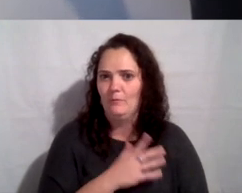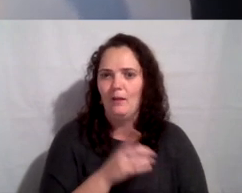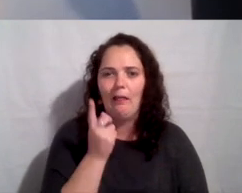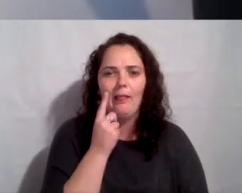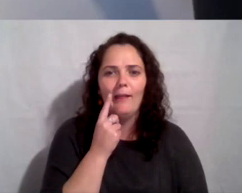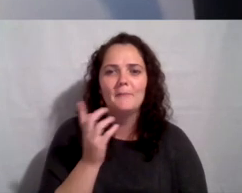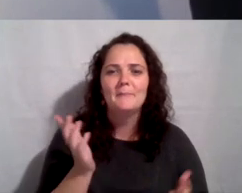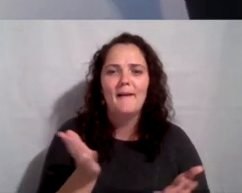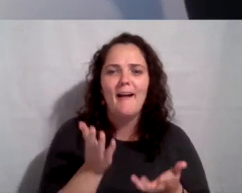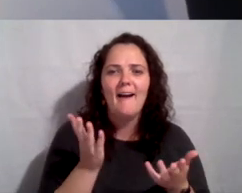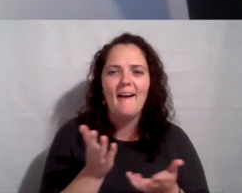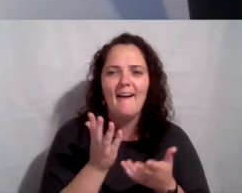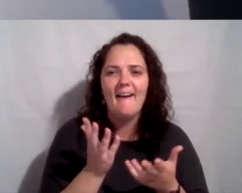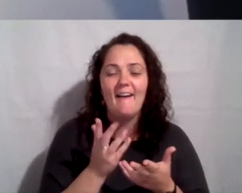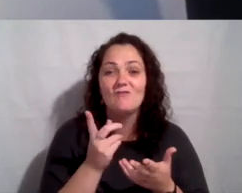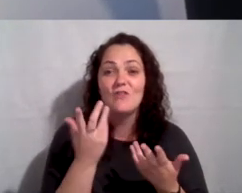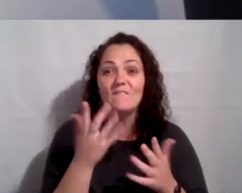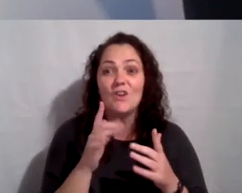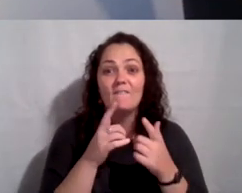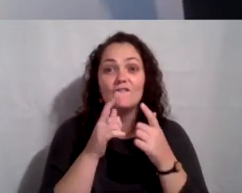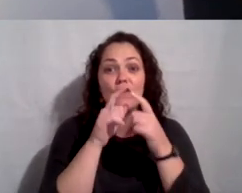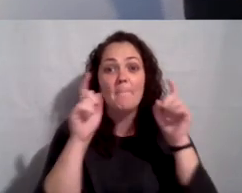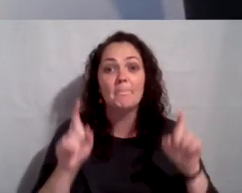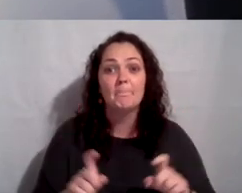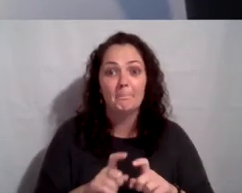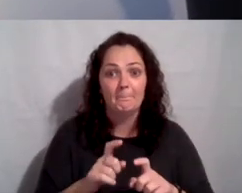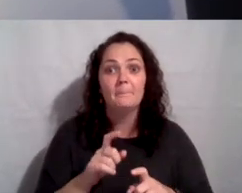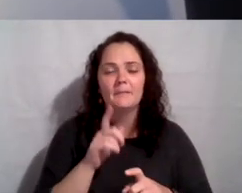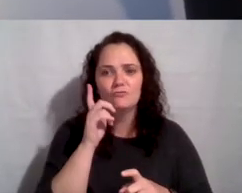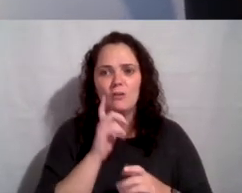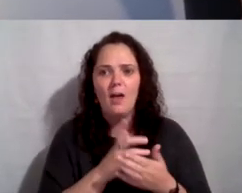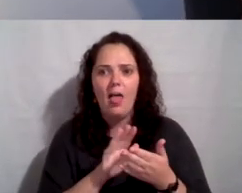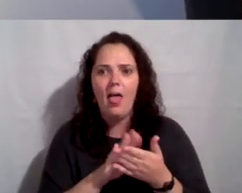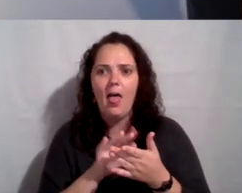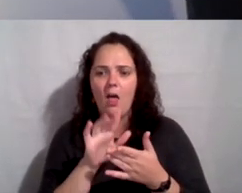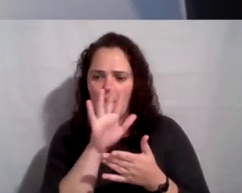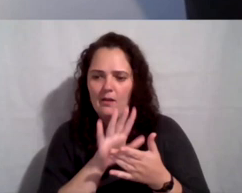play with that frame, so if you did give yourself a frame, again think about how you're relating